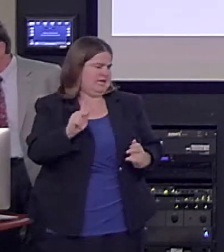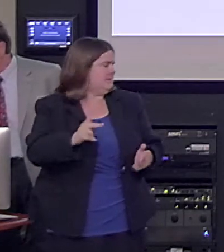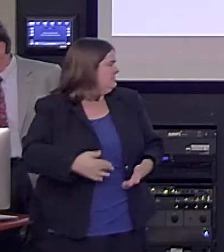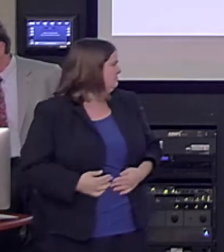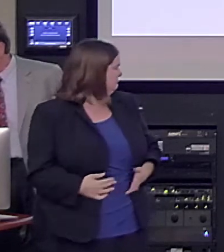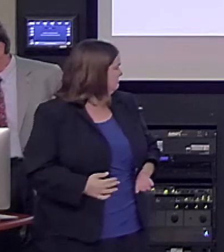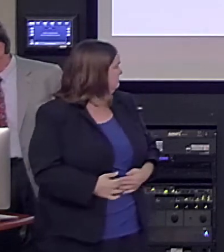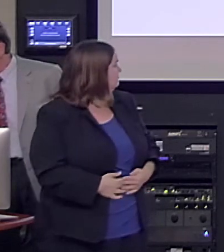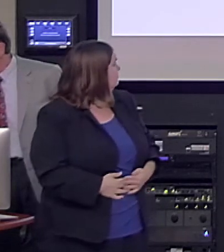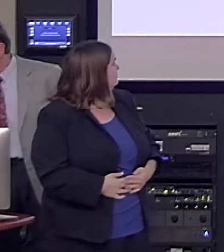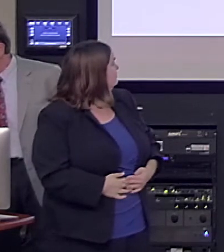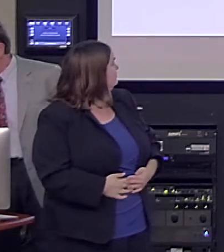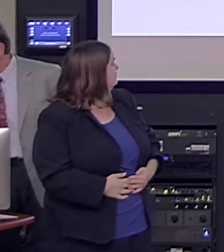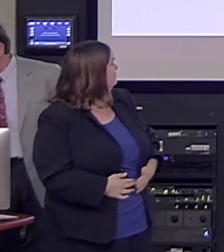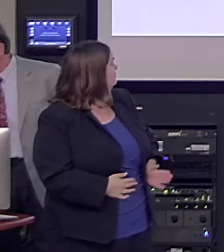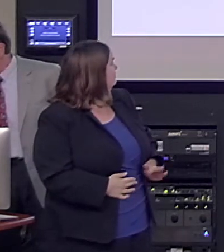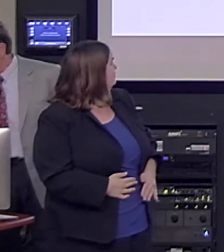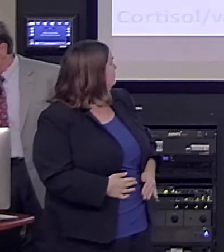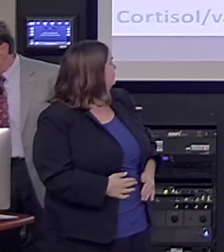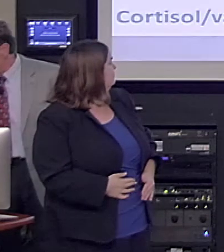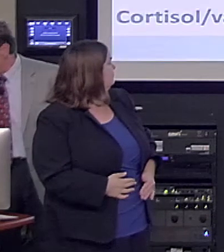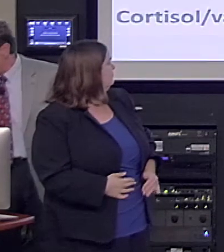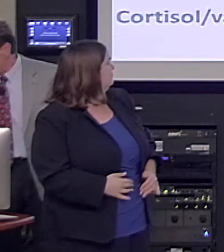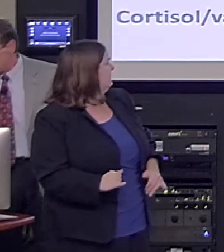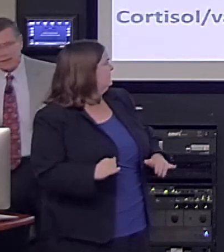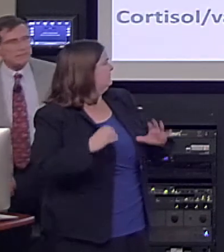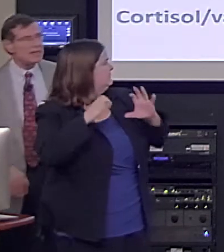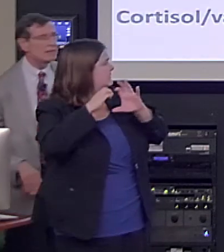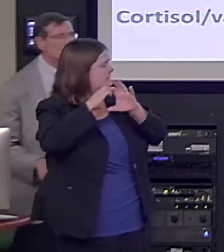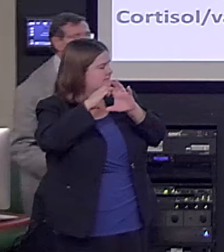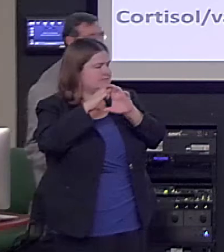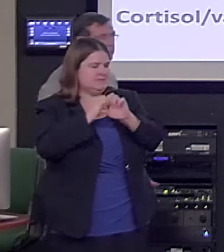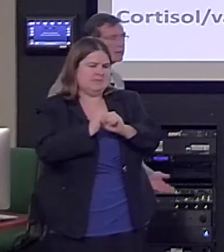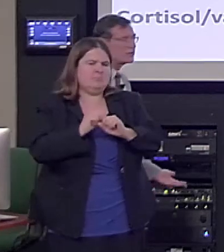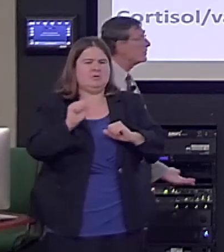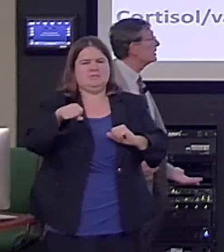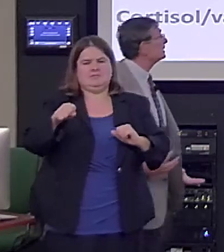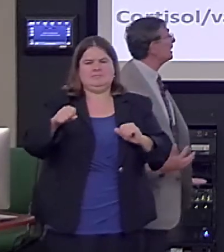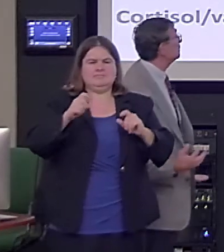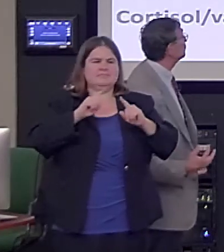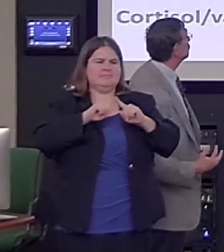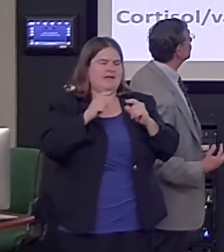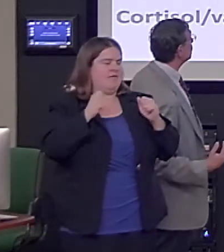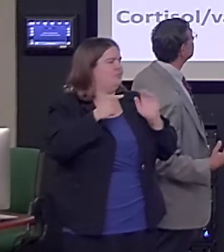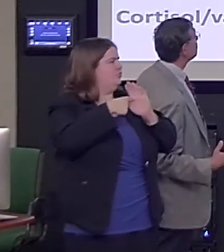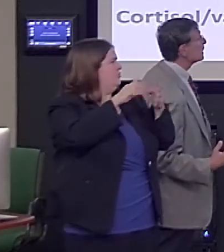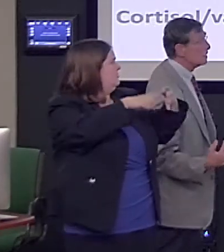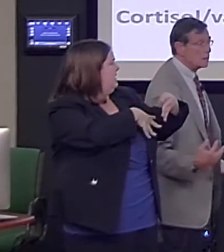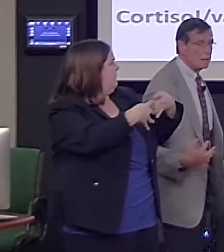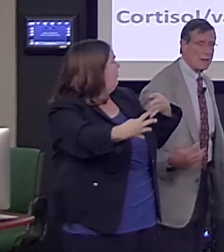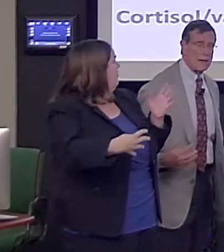Okay so these are the summary of the findings. So let me go to summarize them in a table for you.